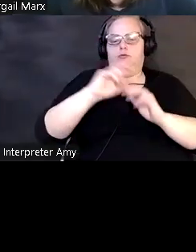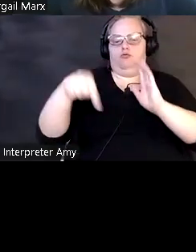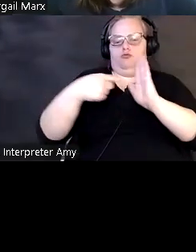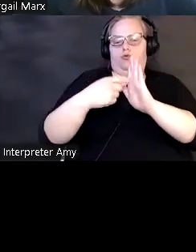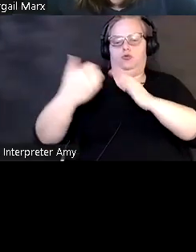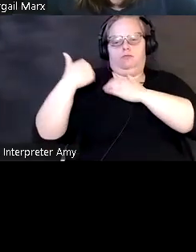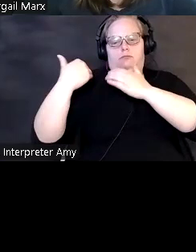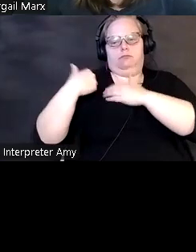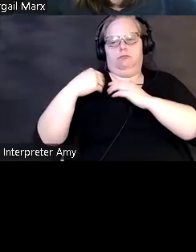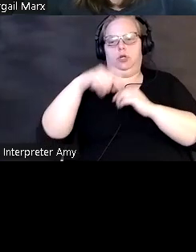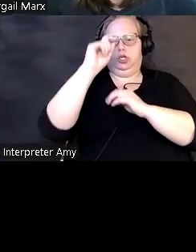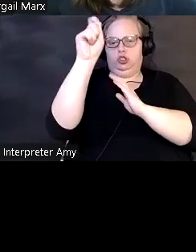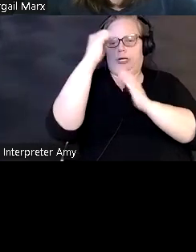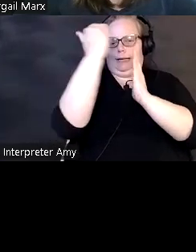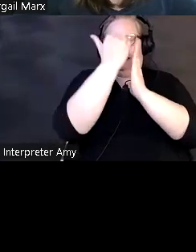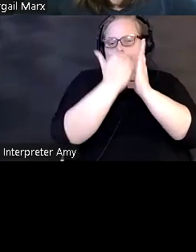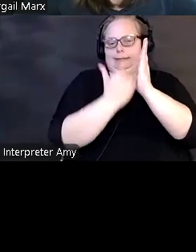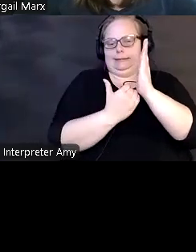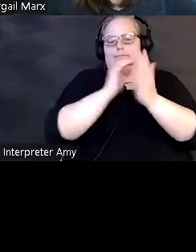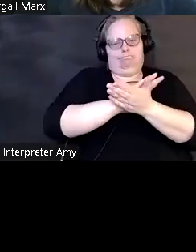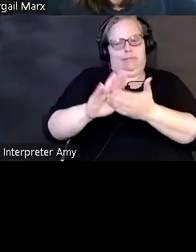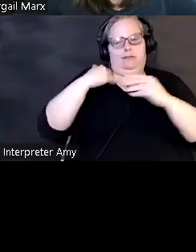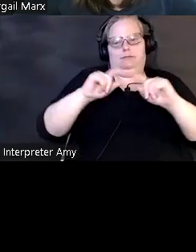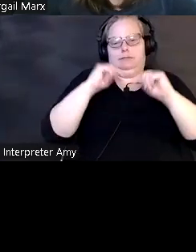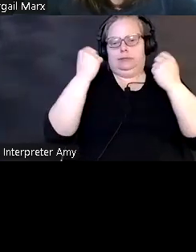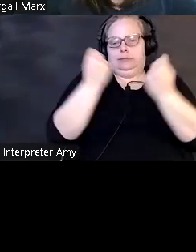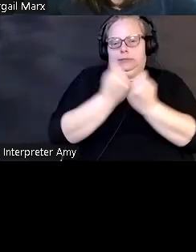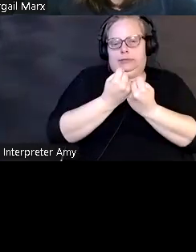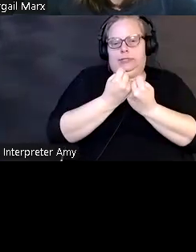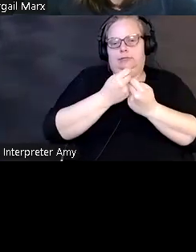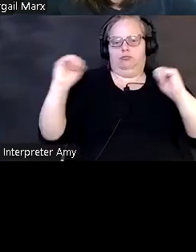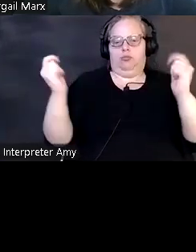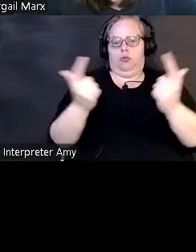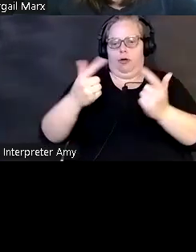of nice when you're working with a team around implementing AAC, and it talks about the different